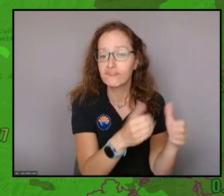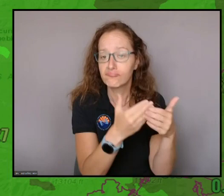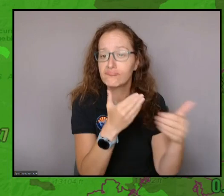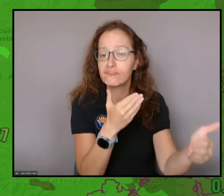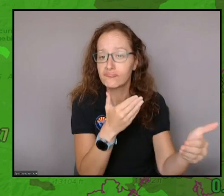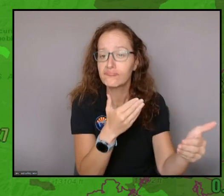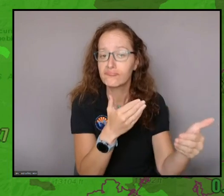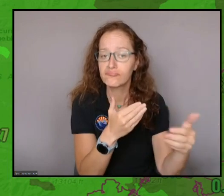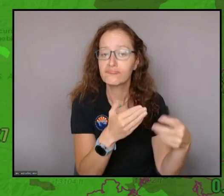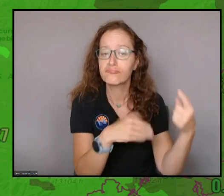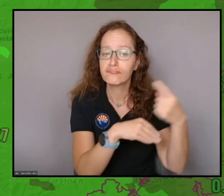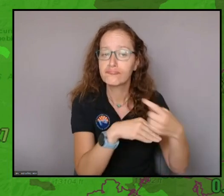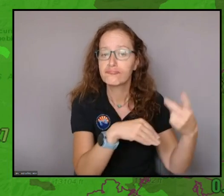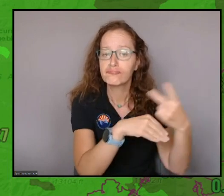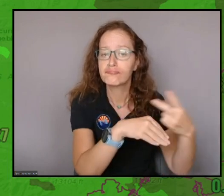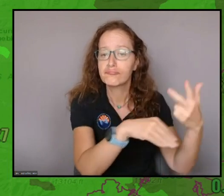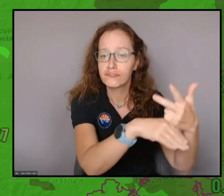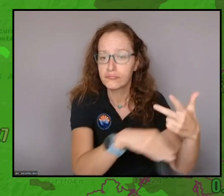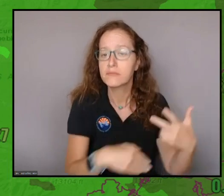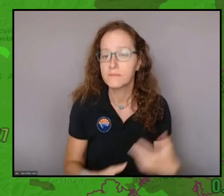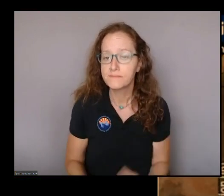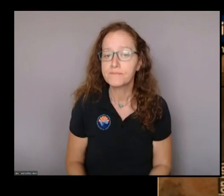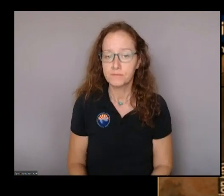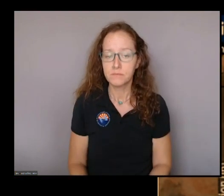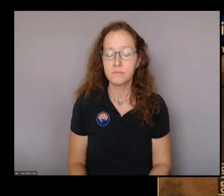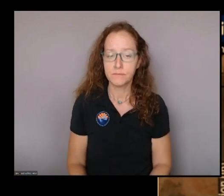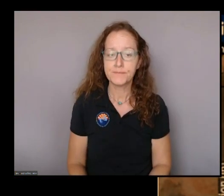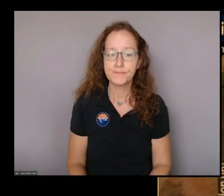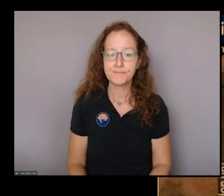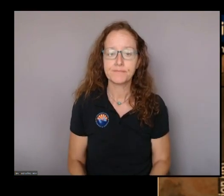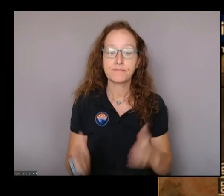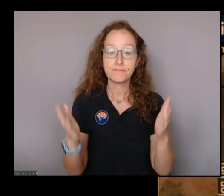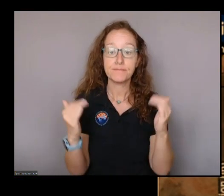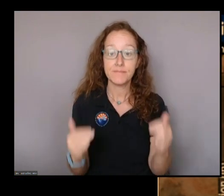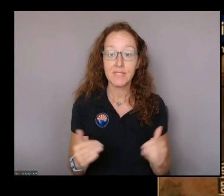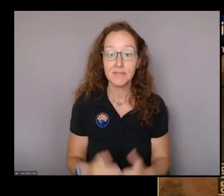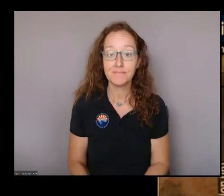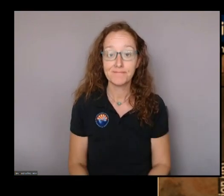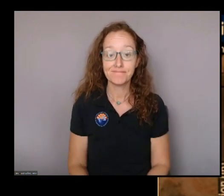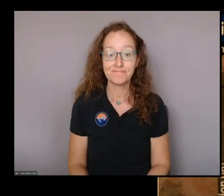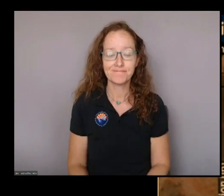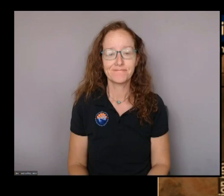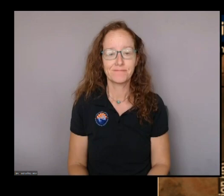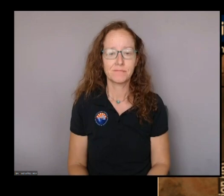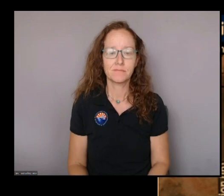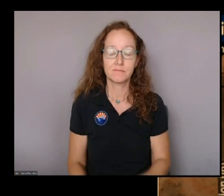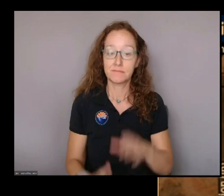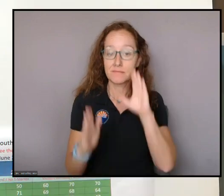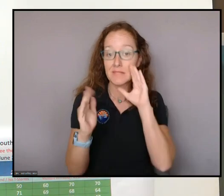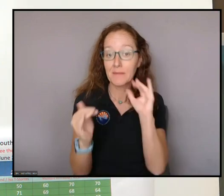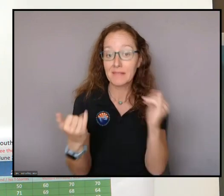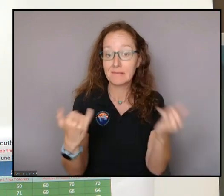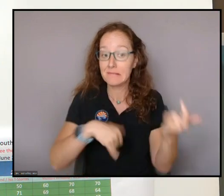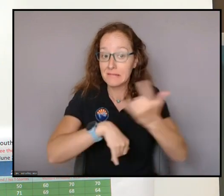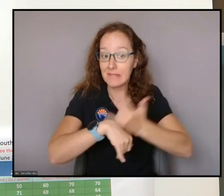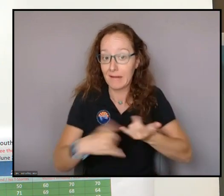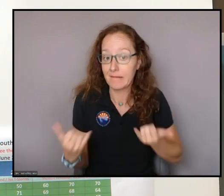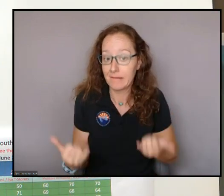looking ahead. So I'll go to the next slide, and so here's what we can expect today. Most of our rain from this morning has